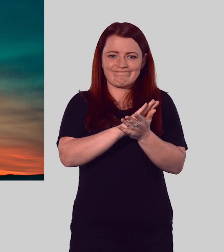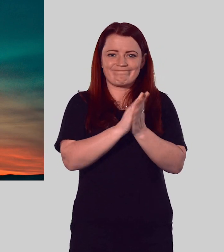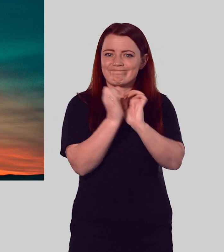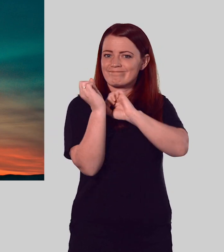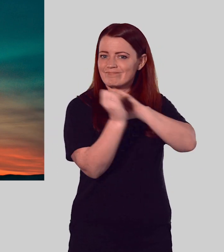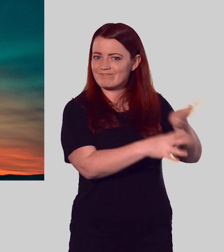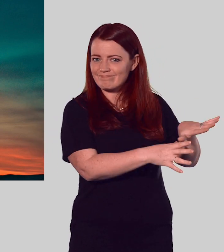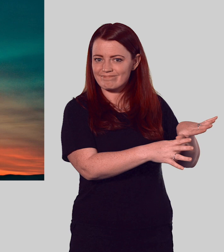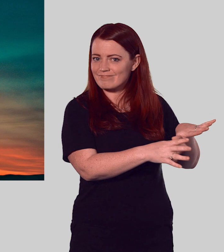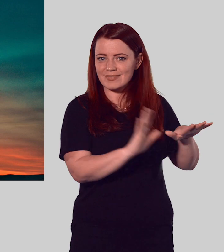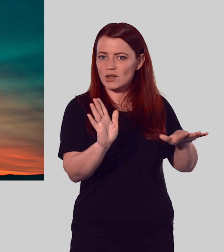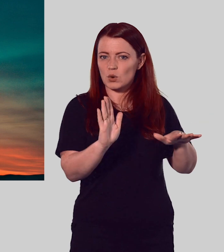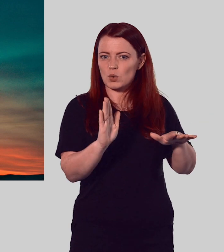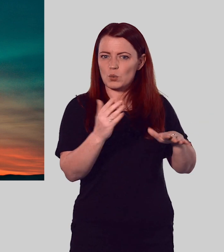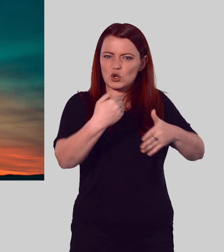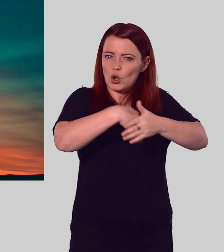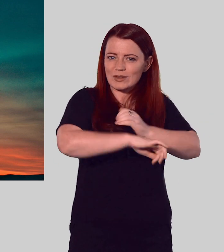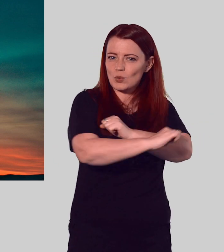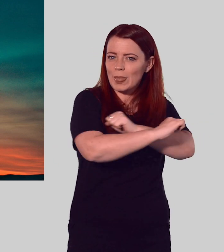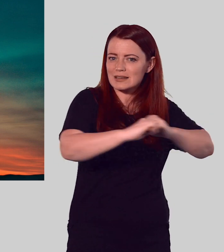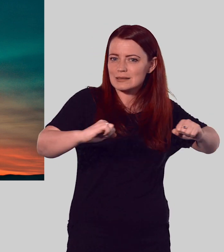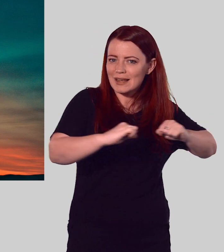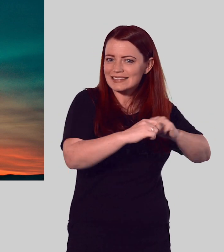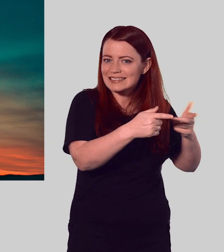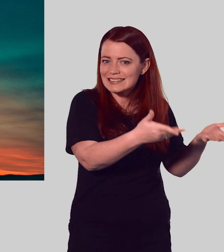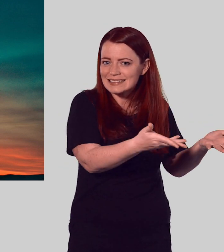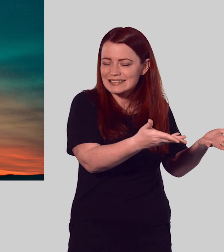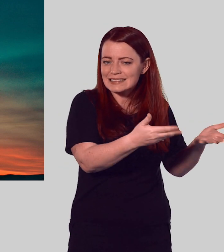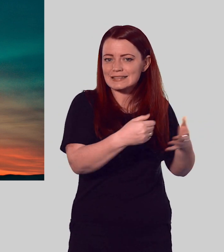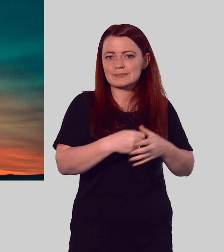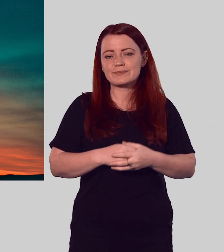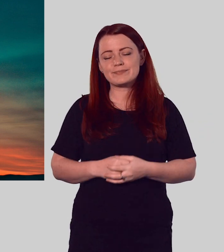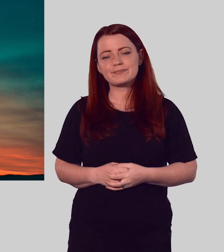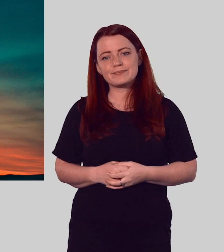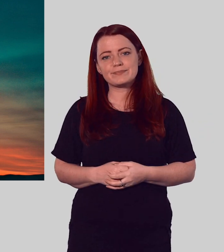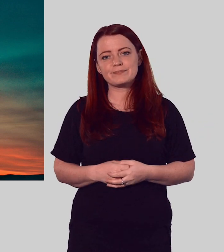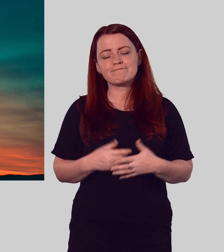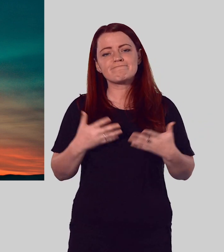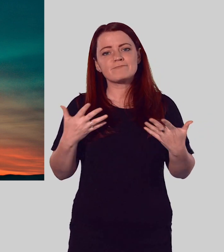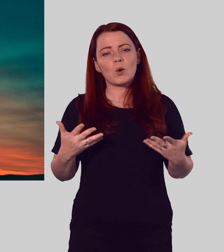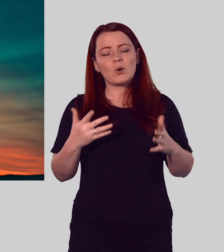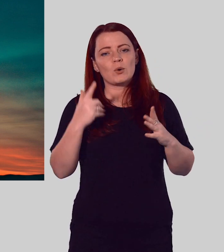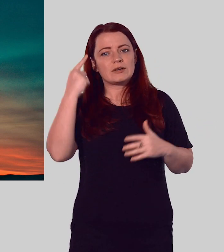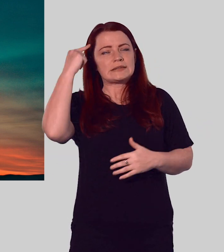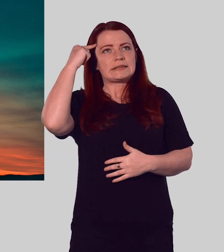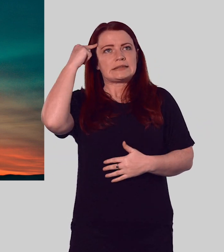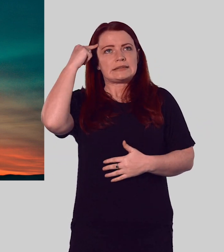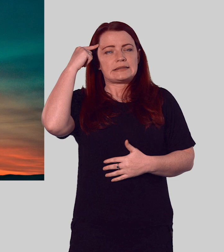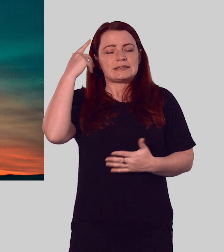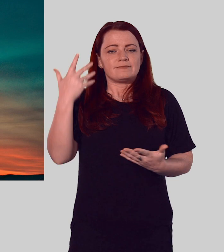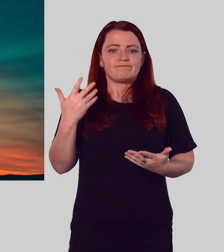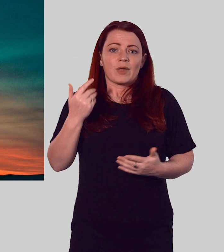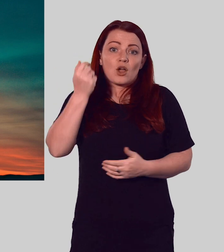we just couldn't go into the spaces. So with that in mind I realised that it was